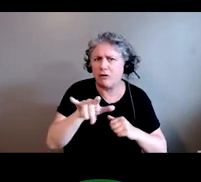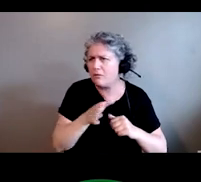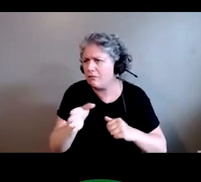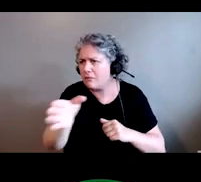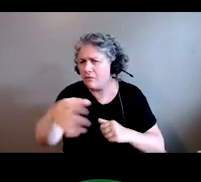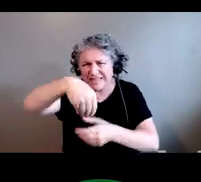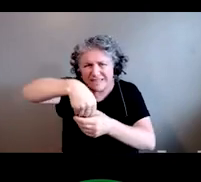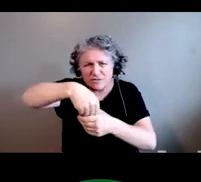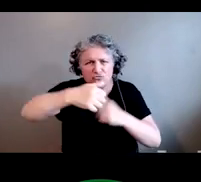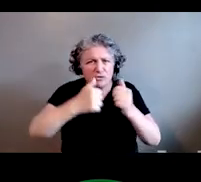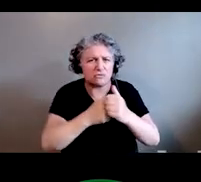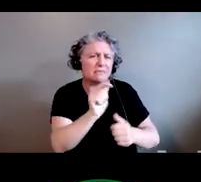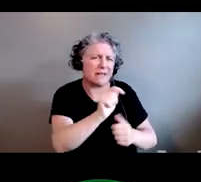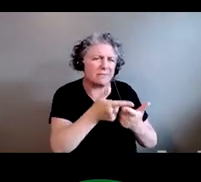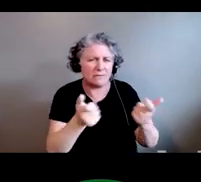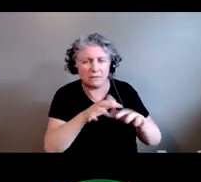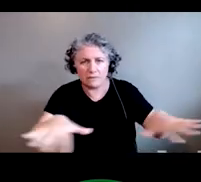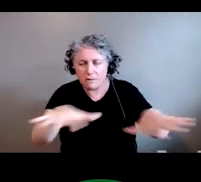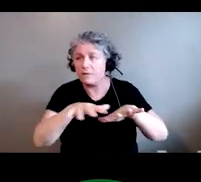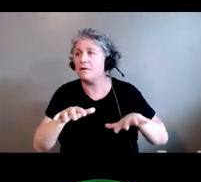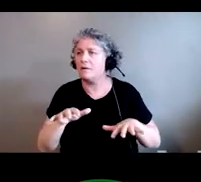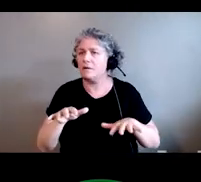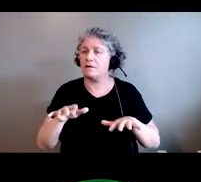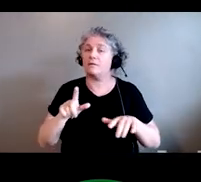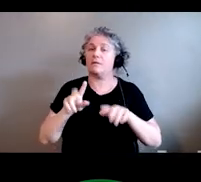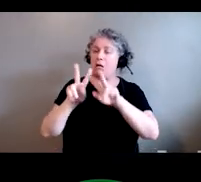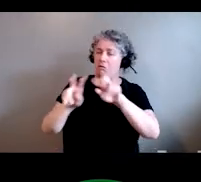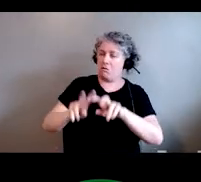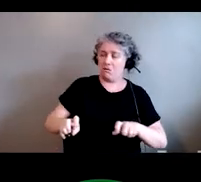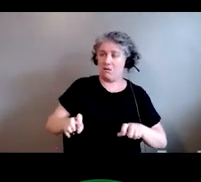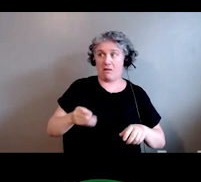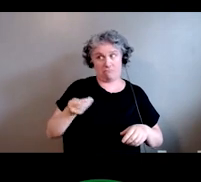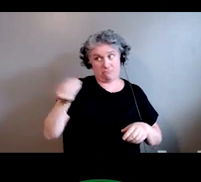And through that then provide, hey, if like you had this and this equipment, this would